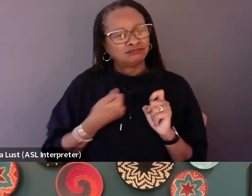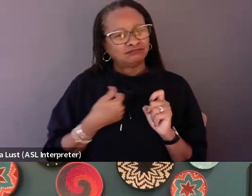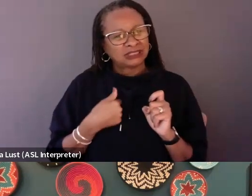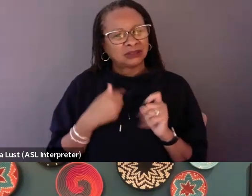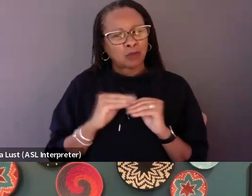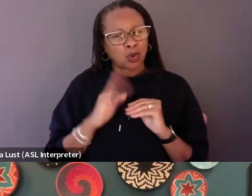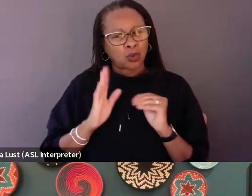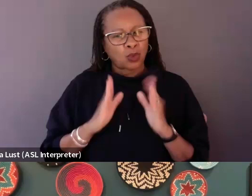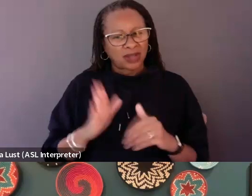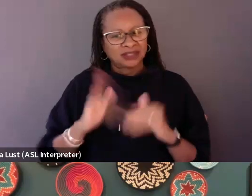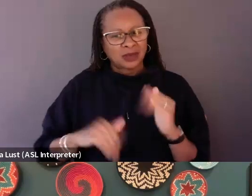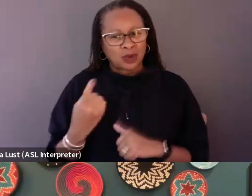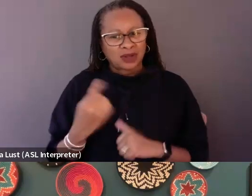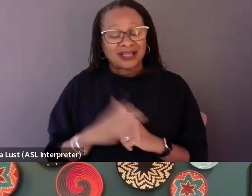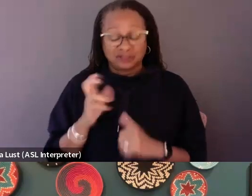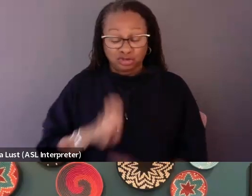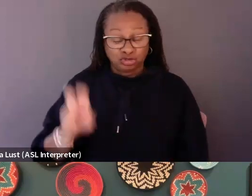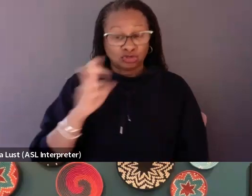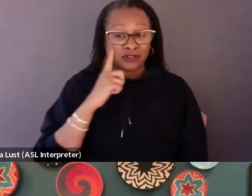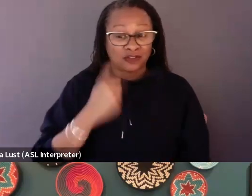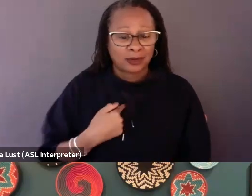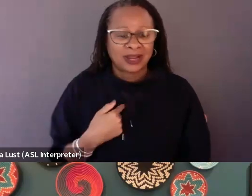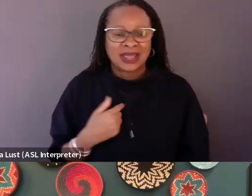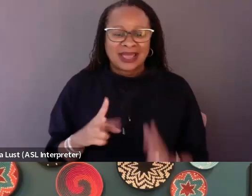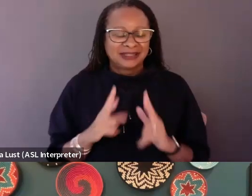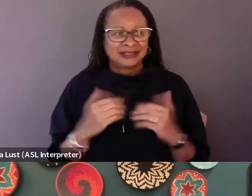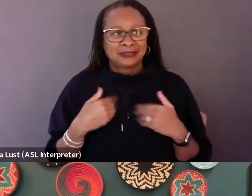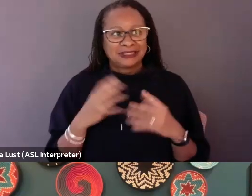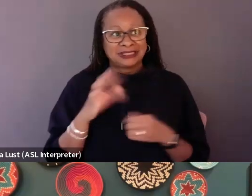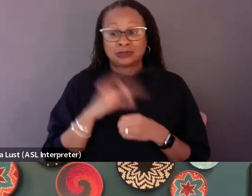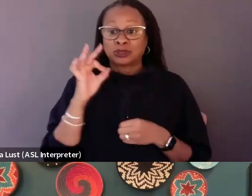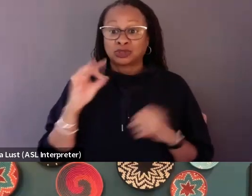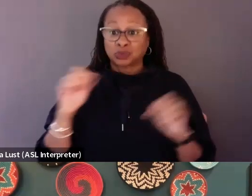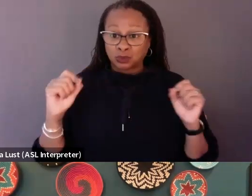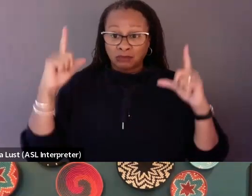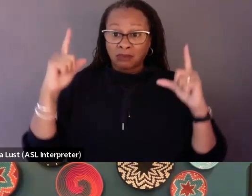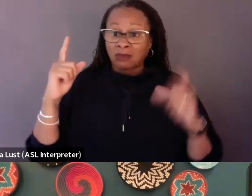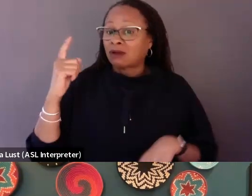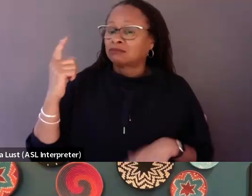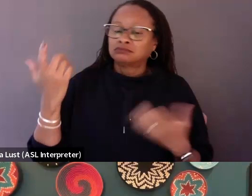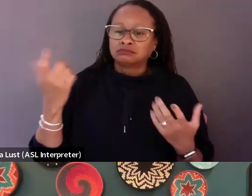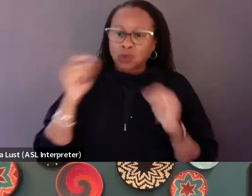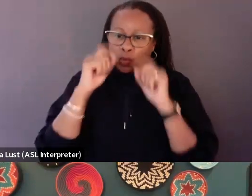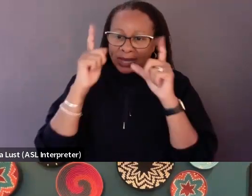This journey for me has been a spiritual awakening of sorts. Like I said, sometimes I wonder how my curiosity